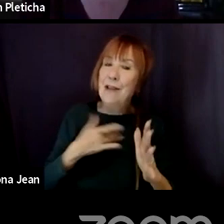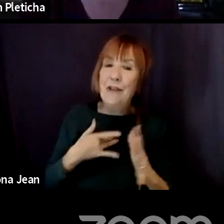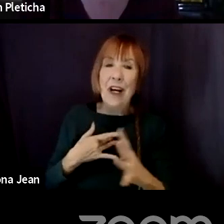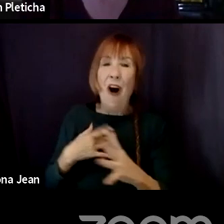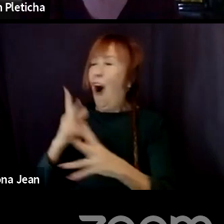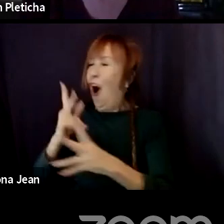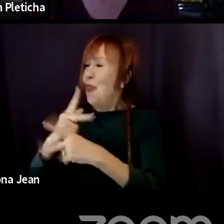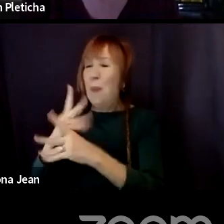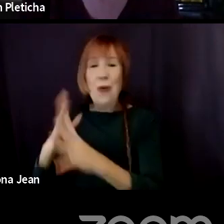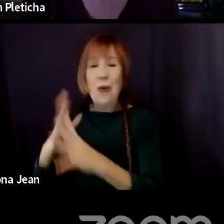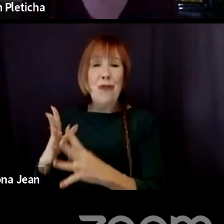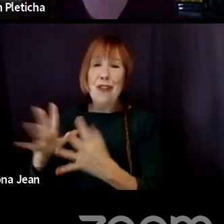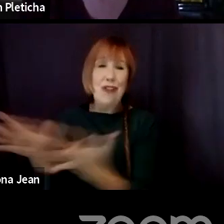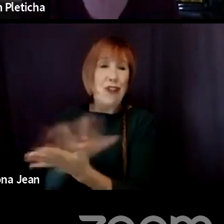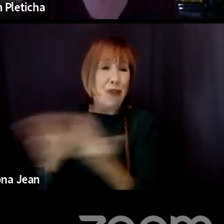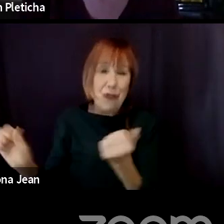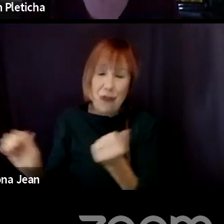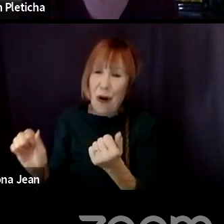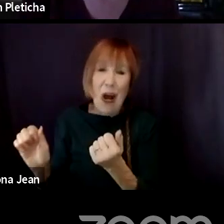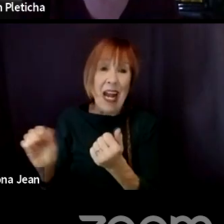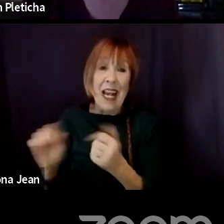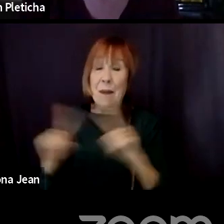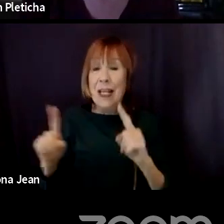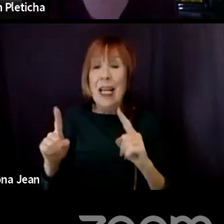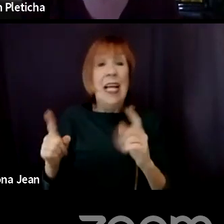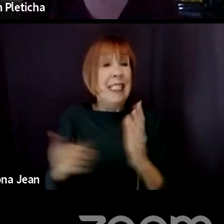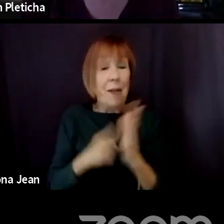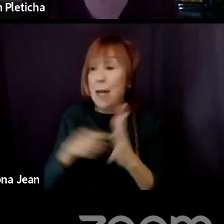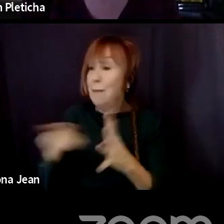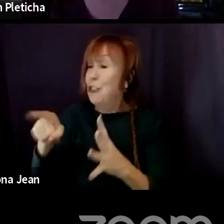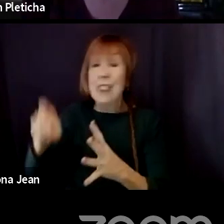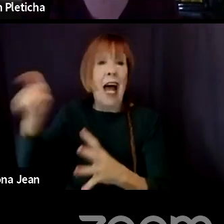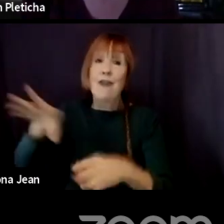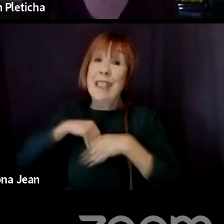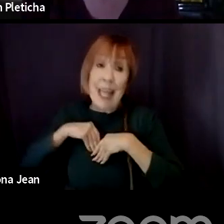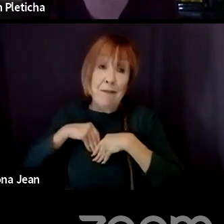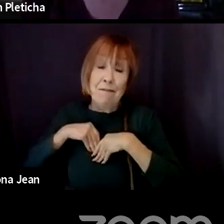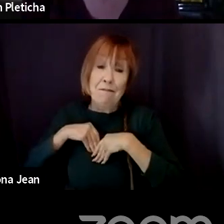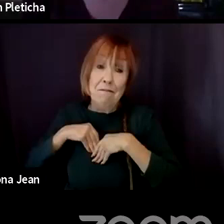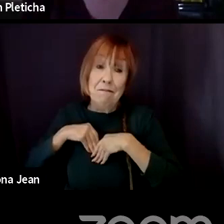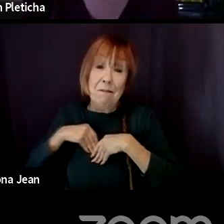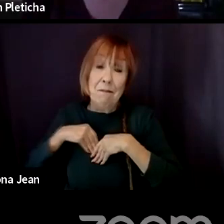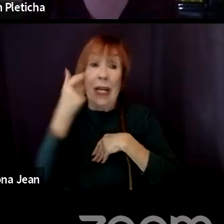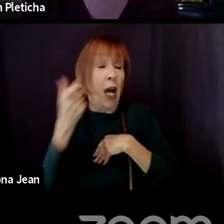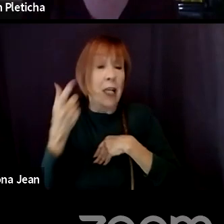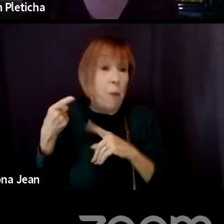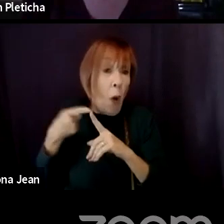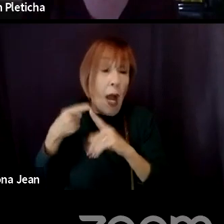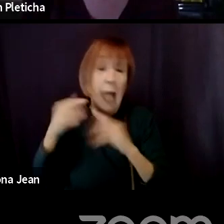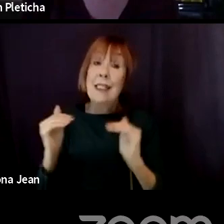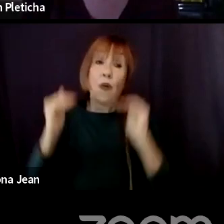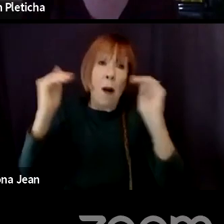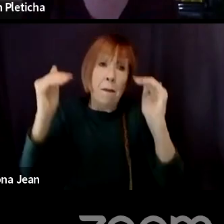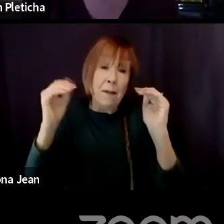And sometimes you're just gonna get trapped and it won't be your fault and the only thing that you'll have to rely on is like,